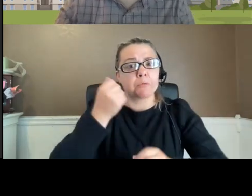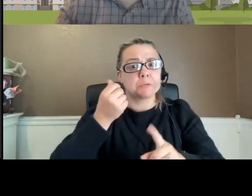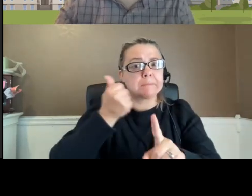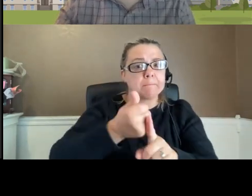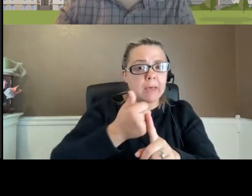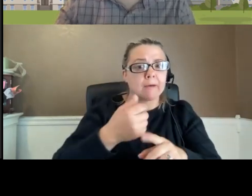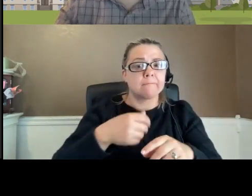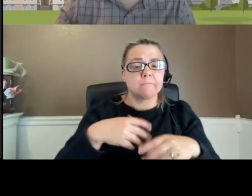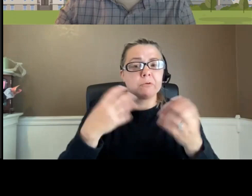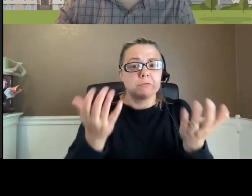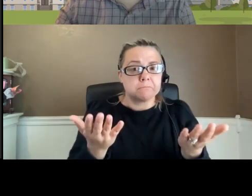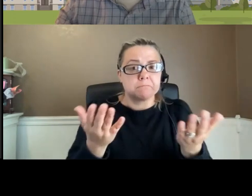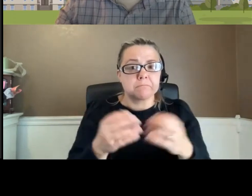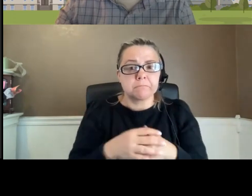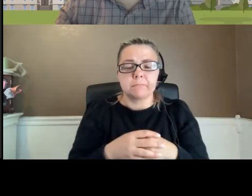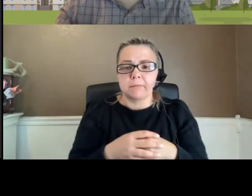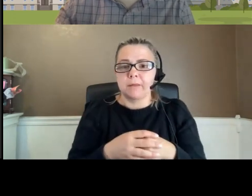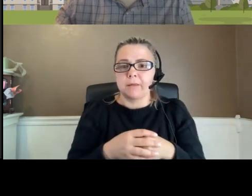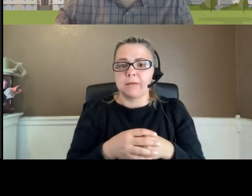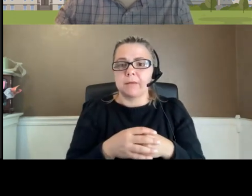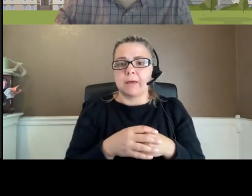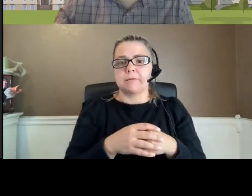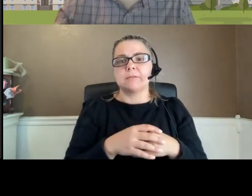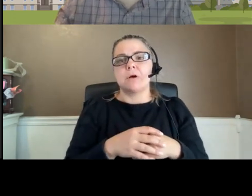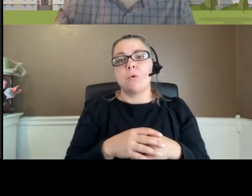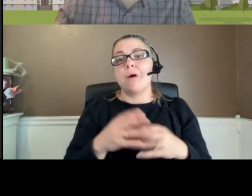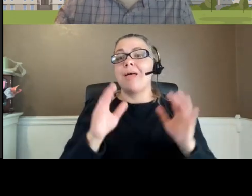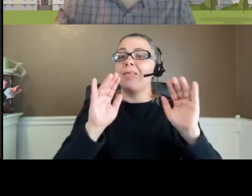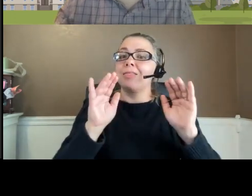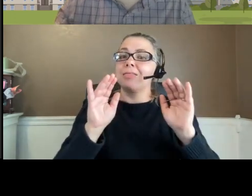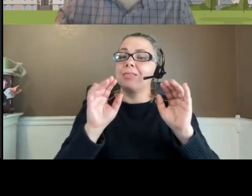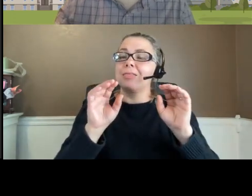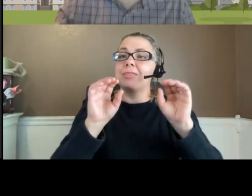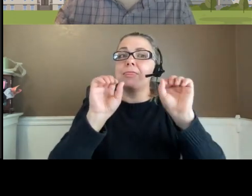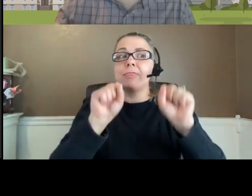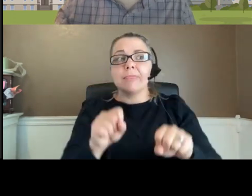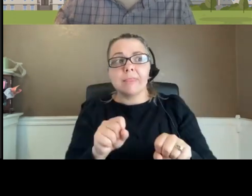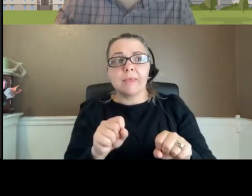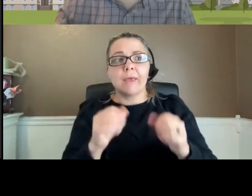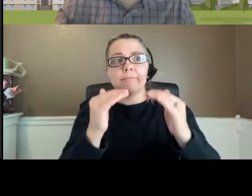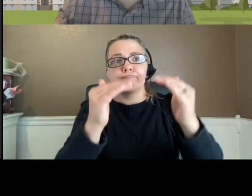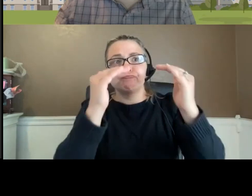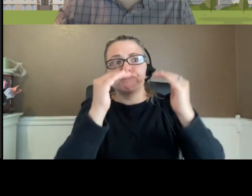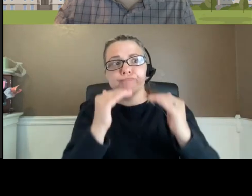those impactful accessibility issues first. And then comes the actual accessibility testing and